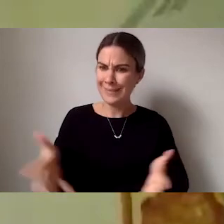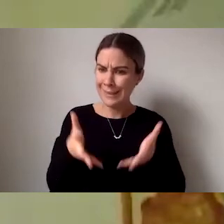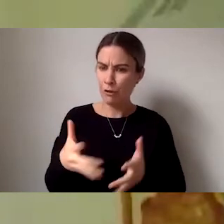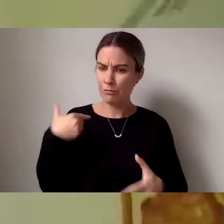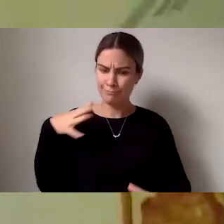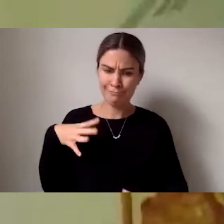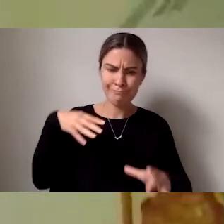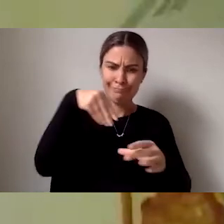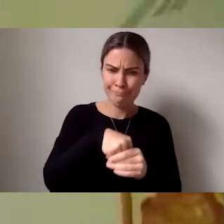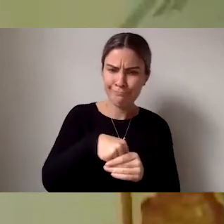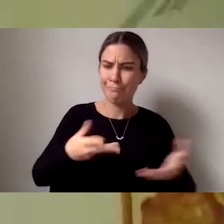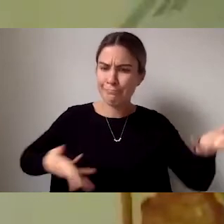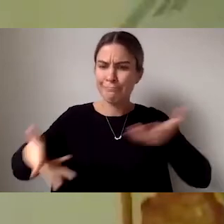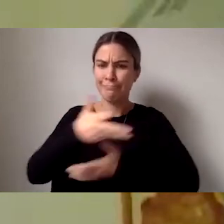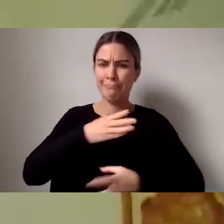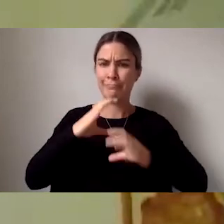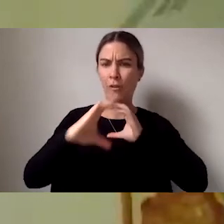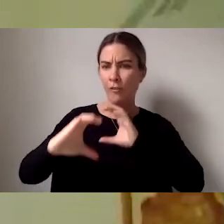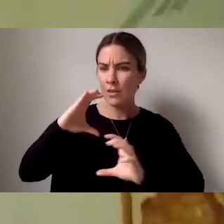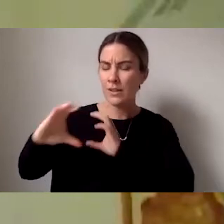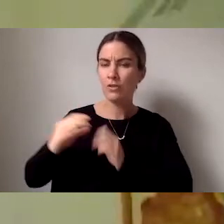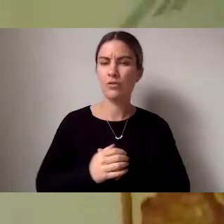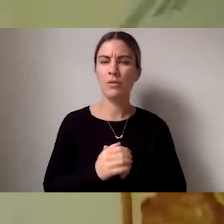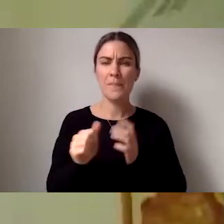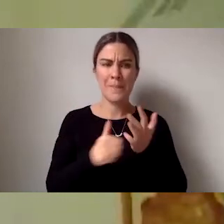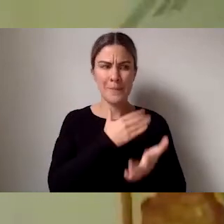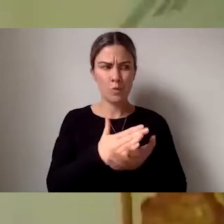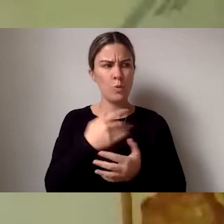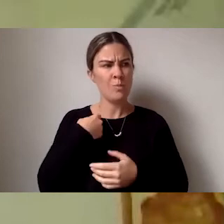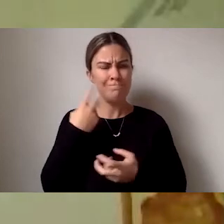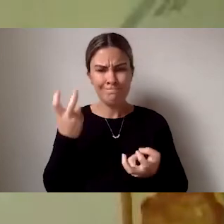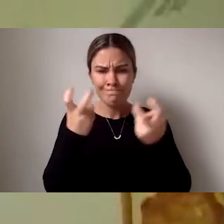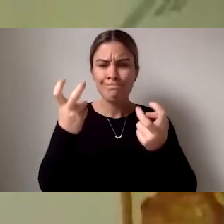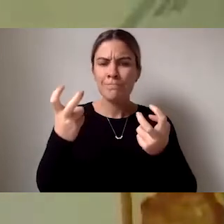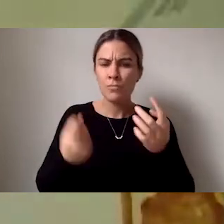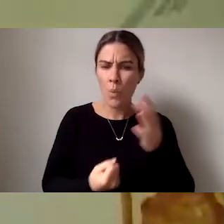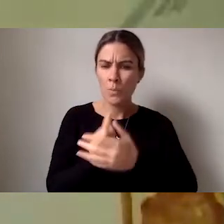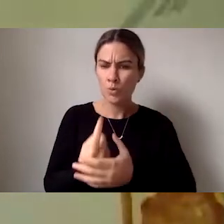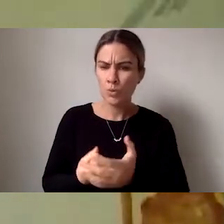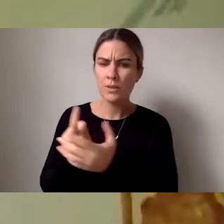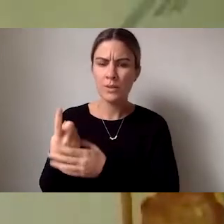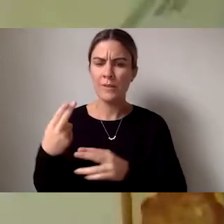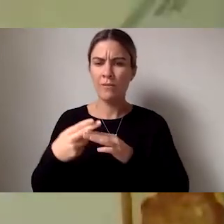conversations and seek out our own opportunities for creating a safer and more equitable future for even.